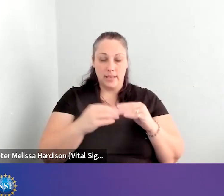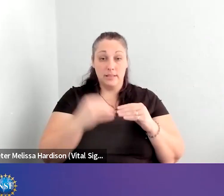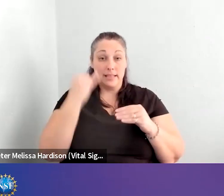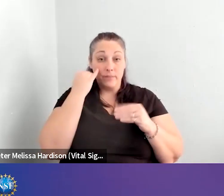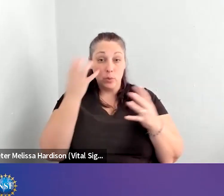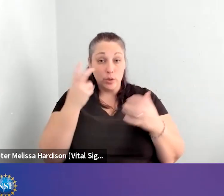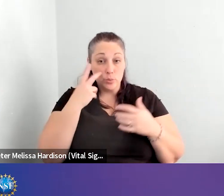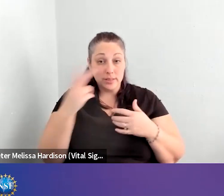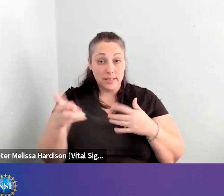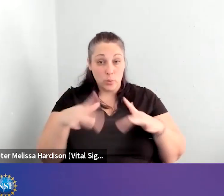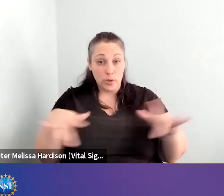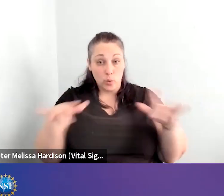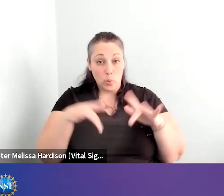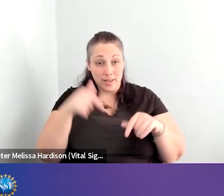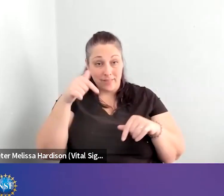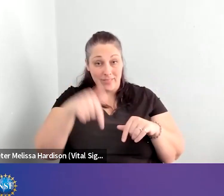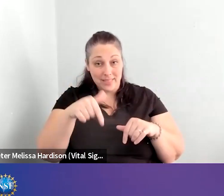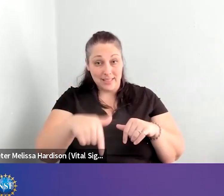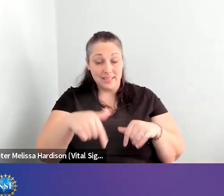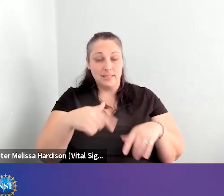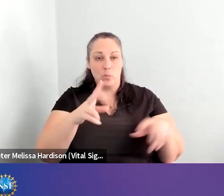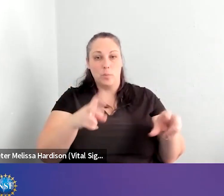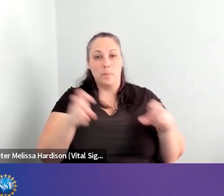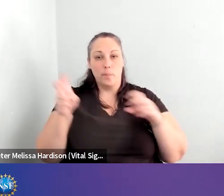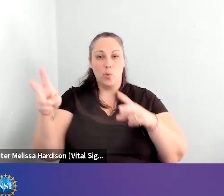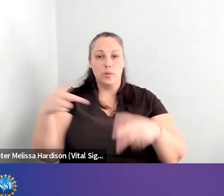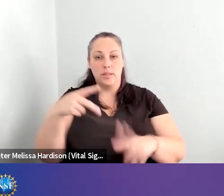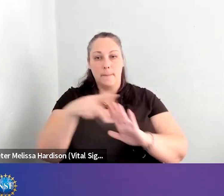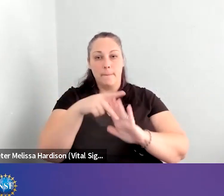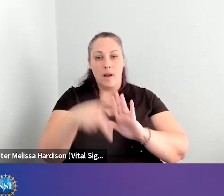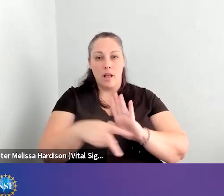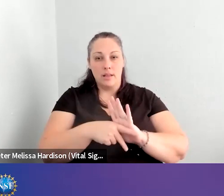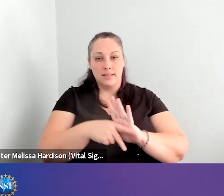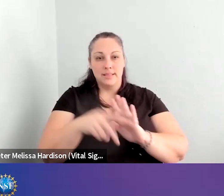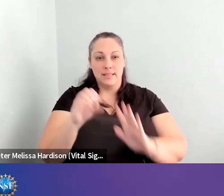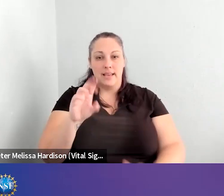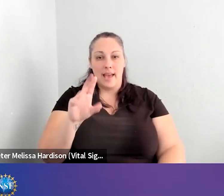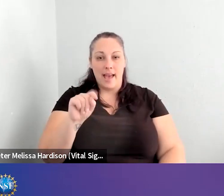you can find it on the Policy Outreach website and/or our YouTube channel.